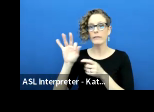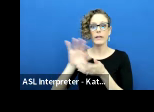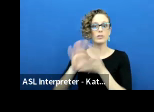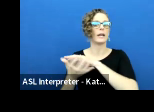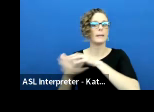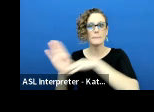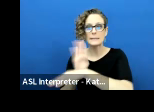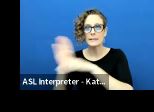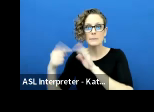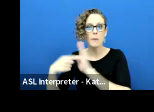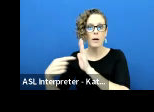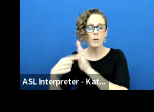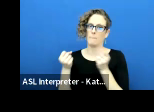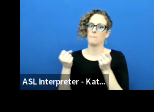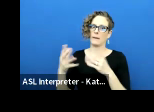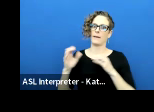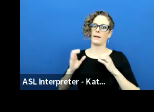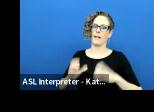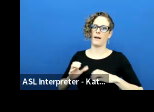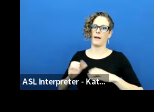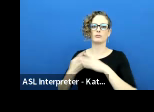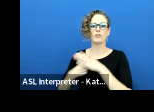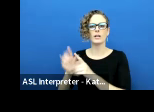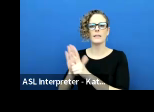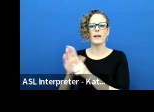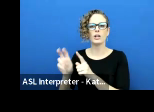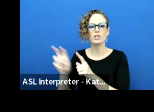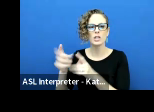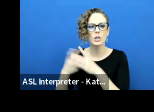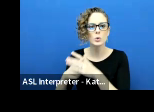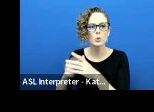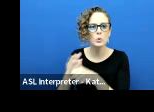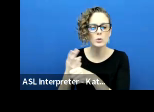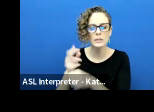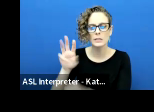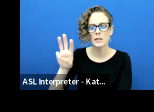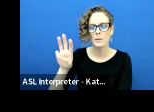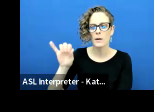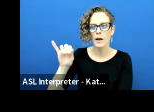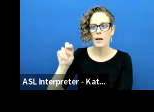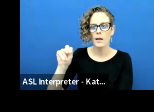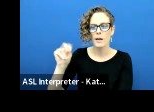a bunch of clients that started out their their Journey using wink w-i-n-k as the Hub and you